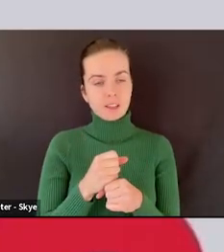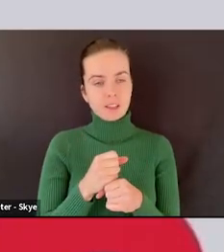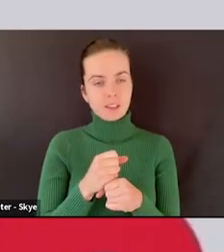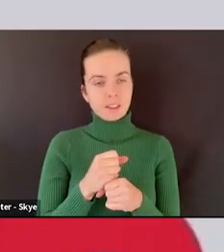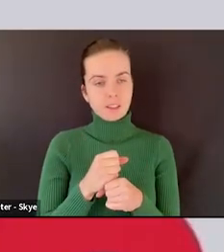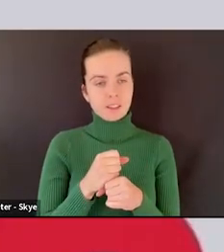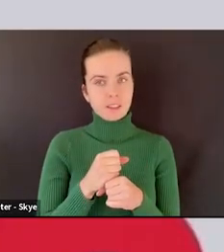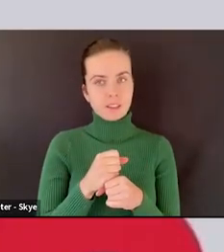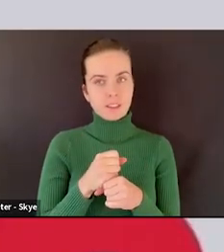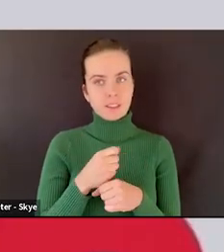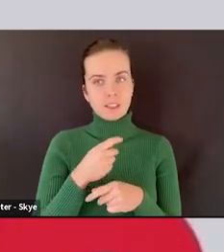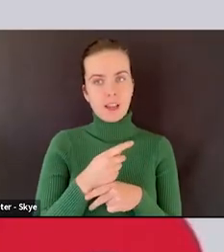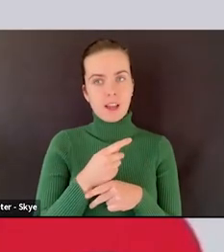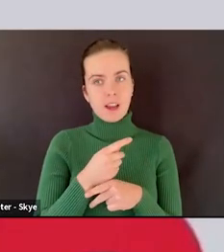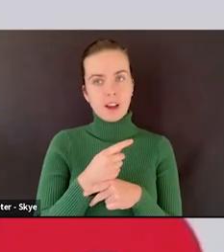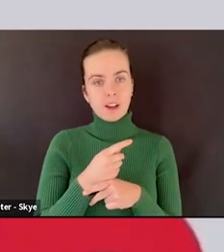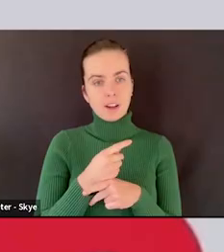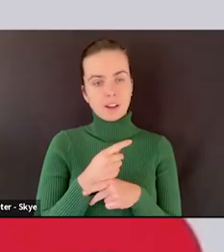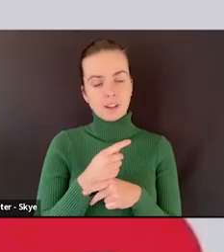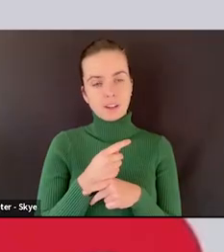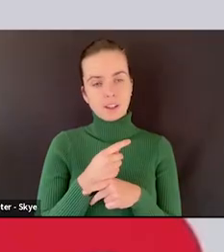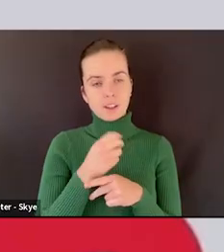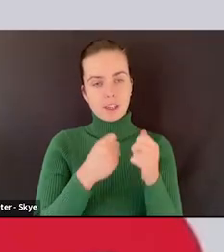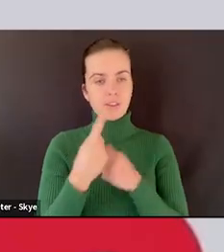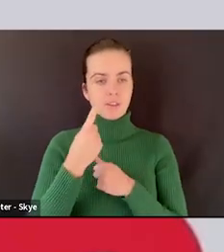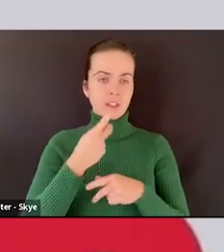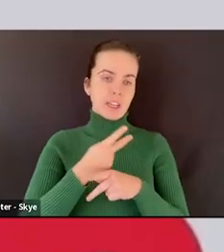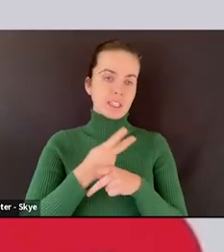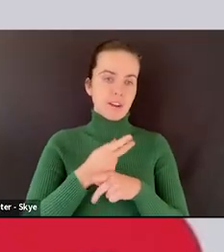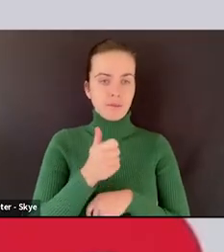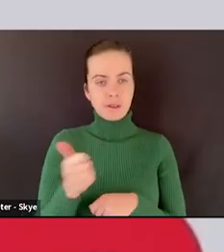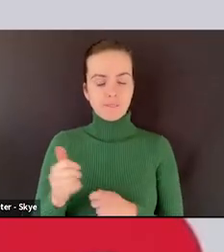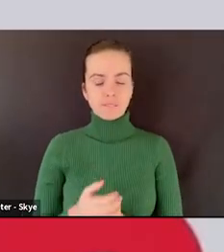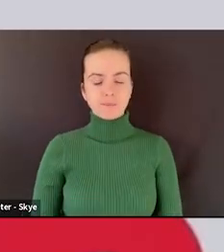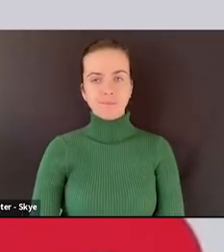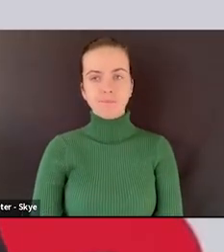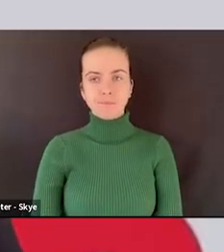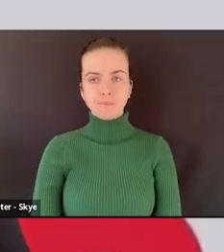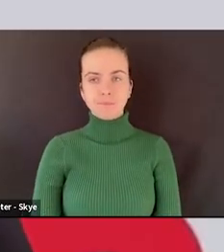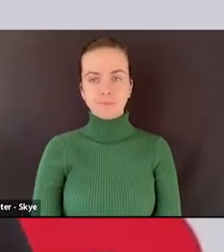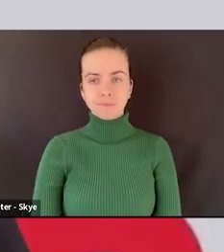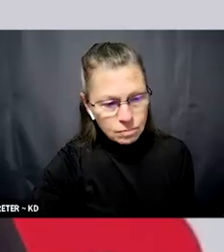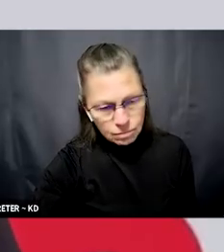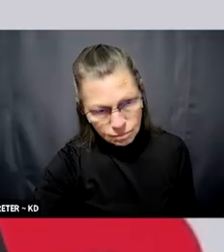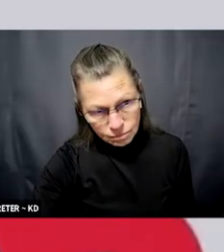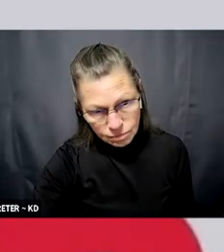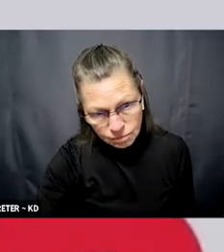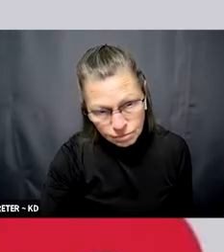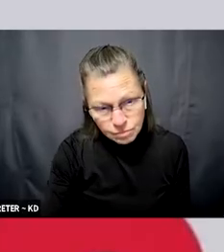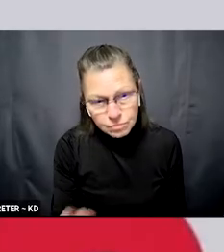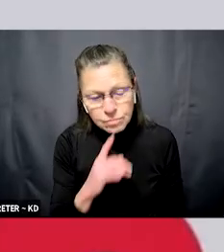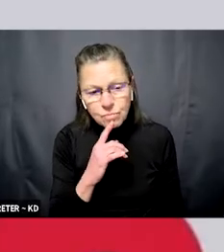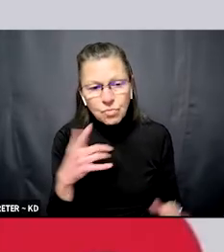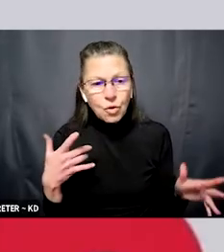care and that everybody takes care of themselves. Really quick, there is a slide that I want to